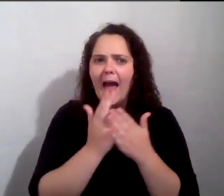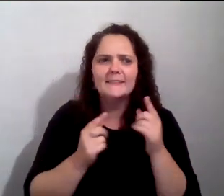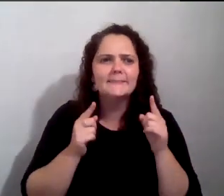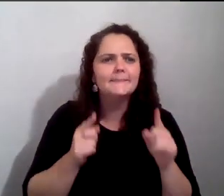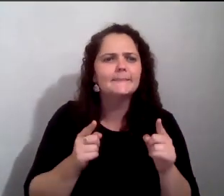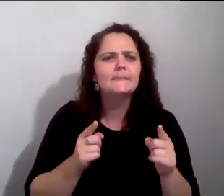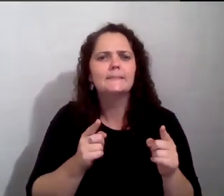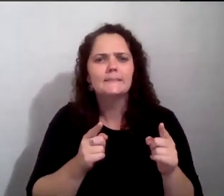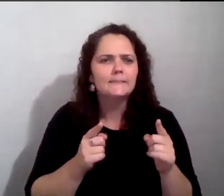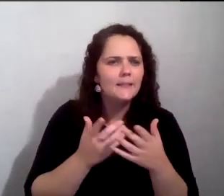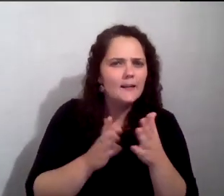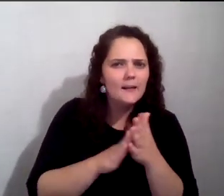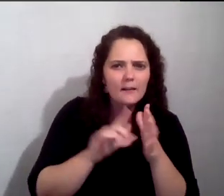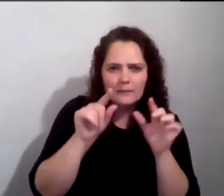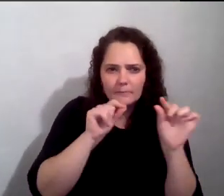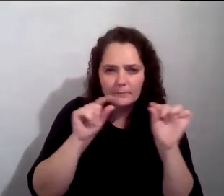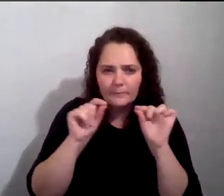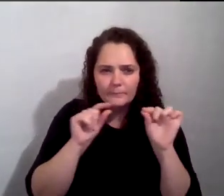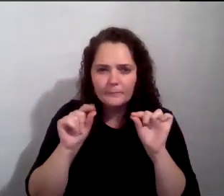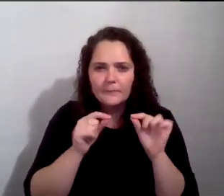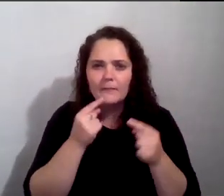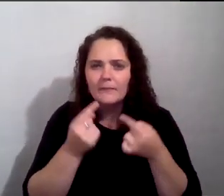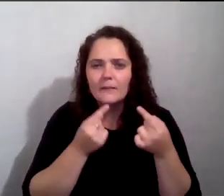but that's all part of this history of